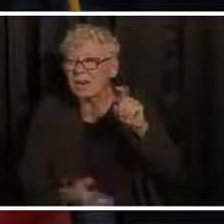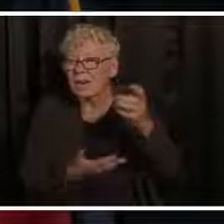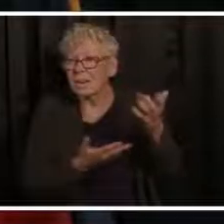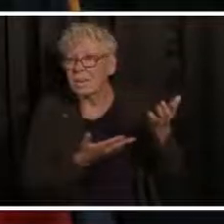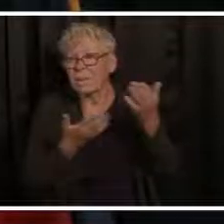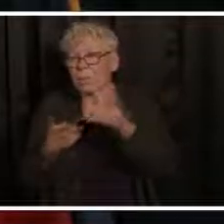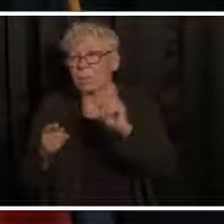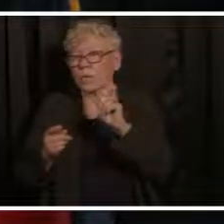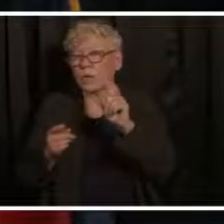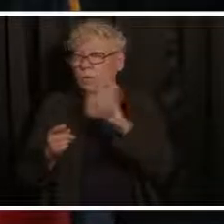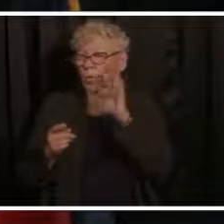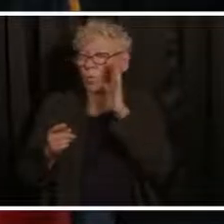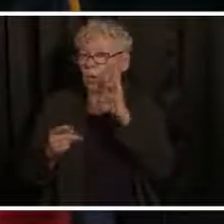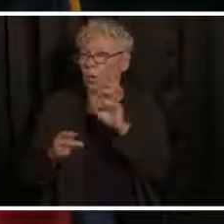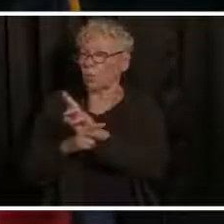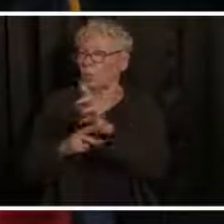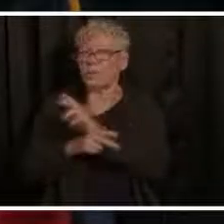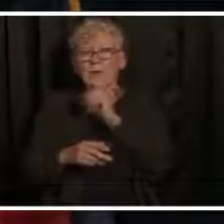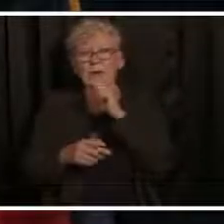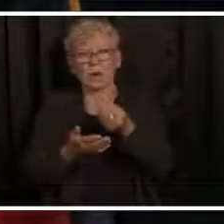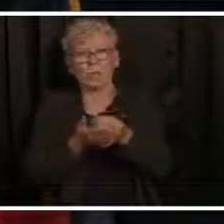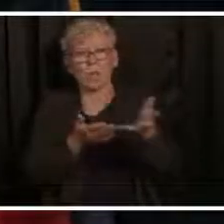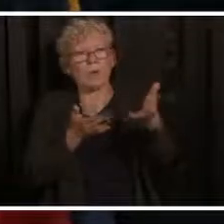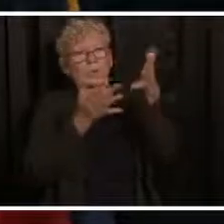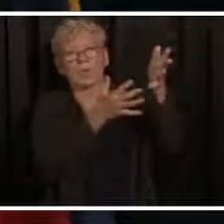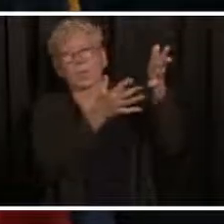used uh and and have you stopped ordering vaccine at